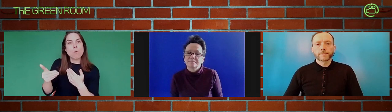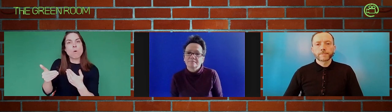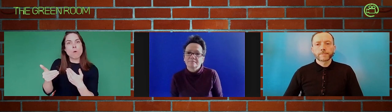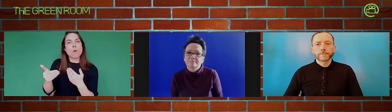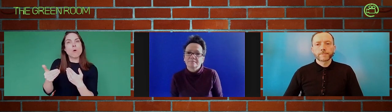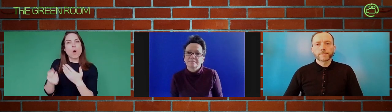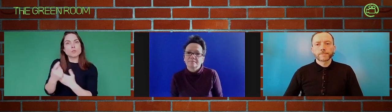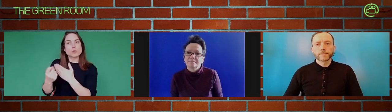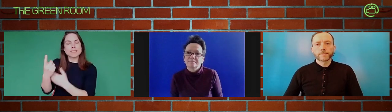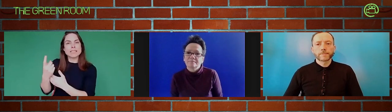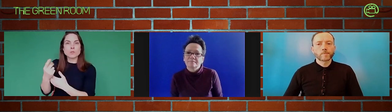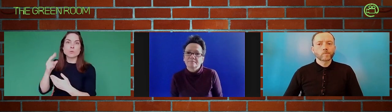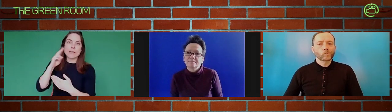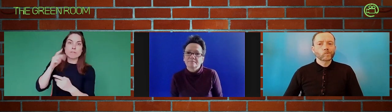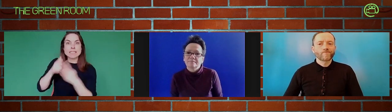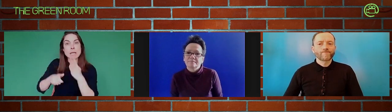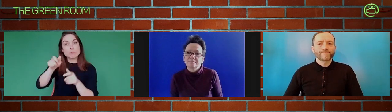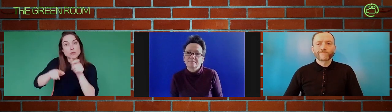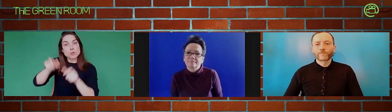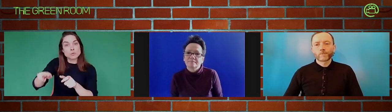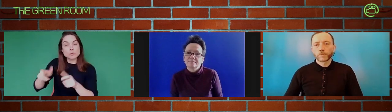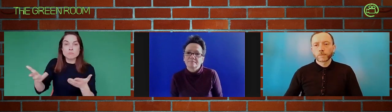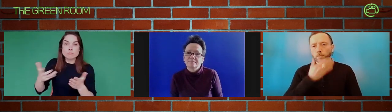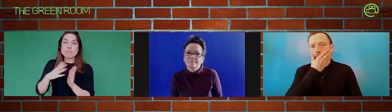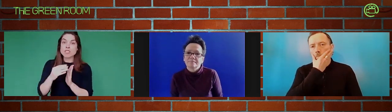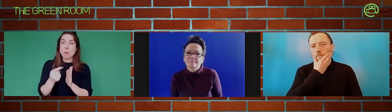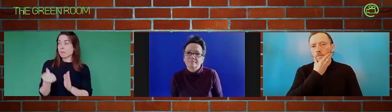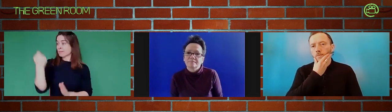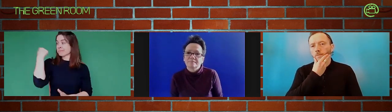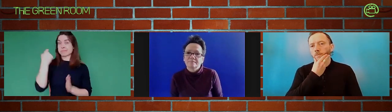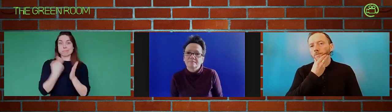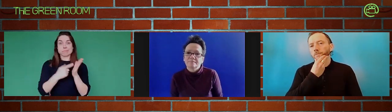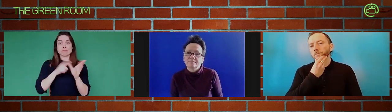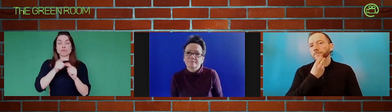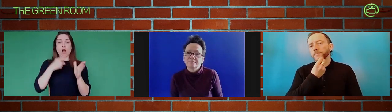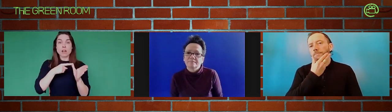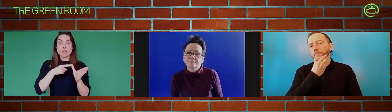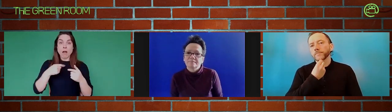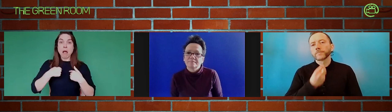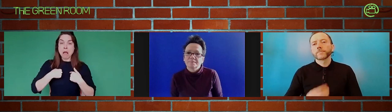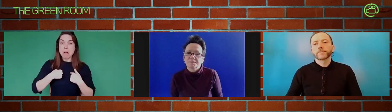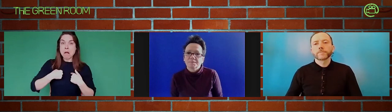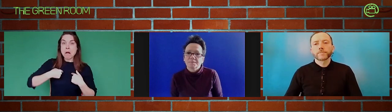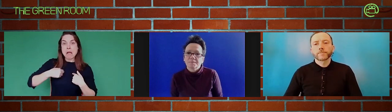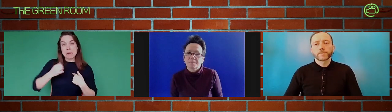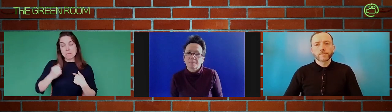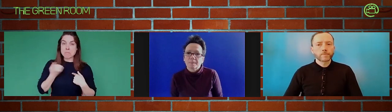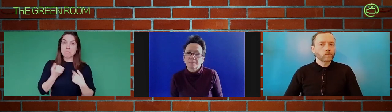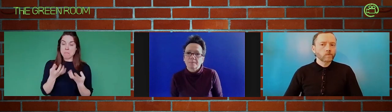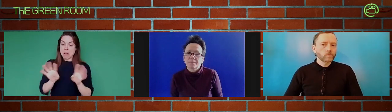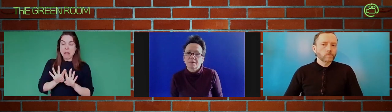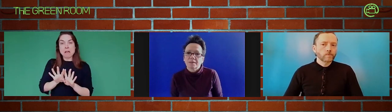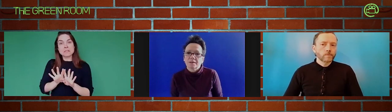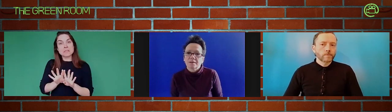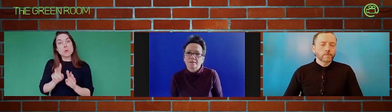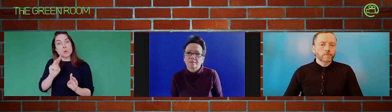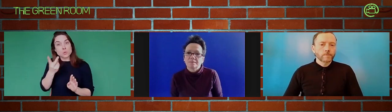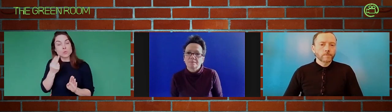my course at RADA we had two deaf students in our class and I know that drama schools are trying to do better.